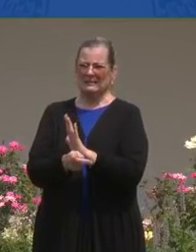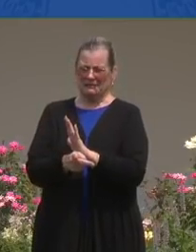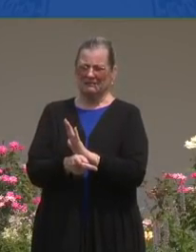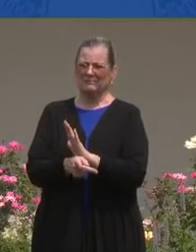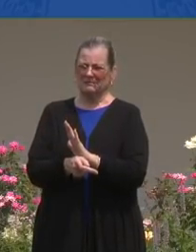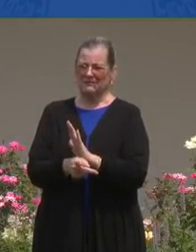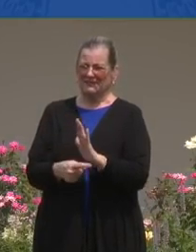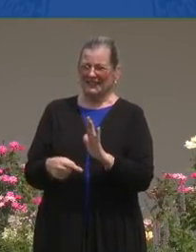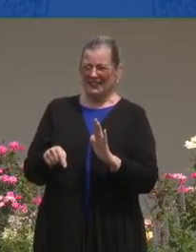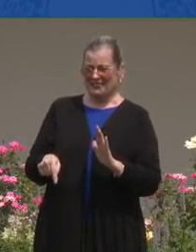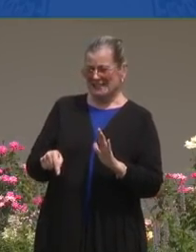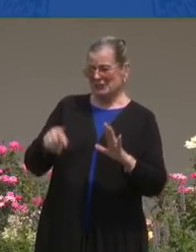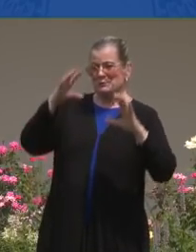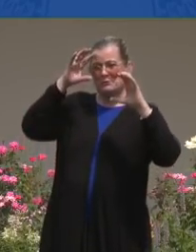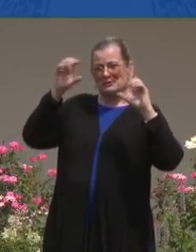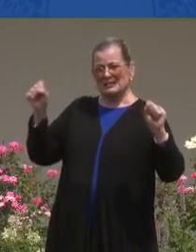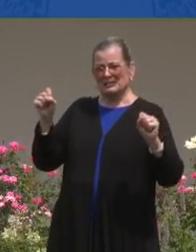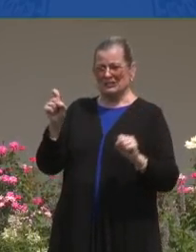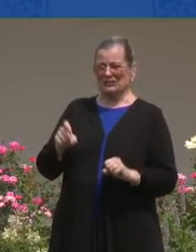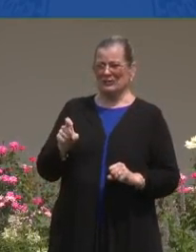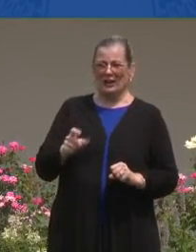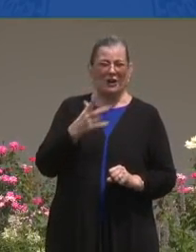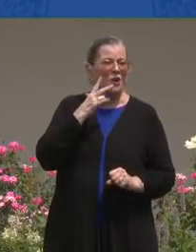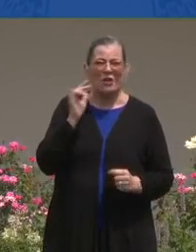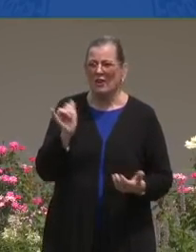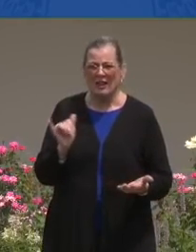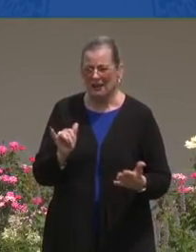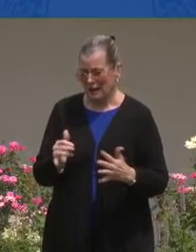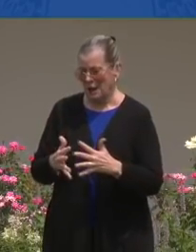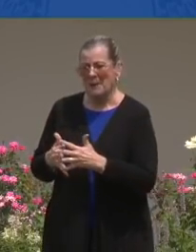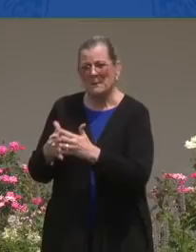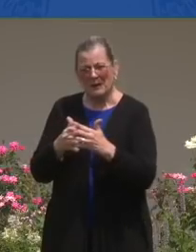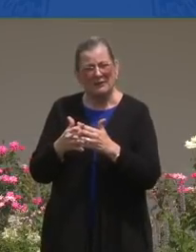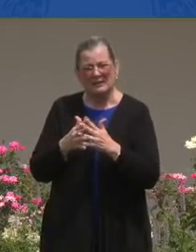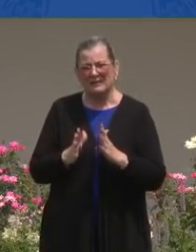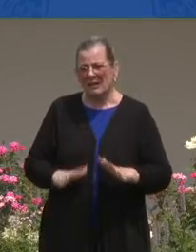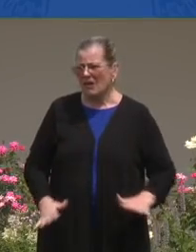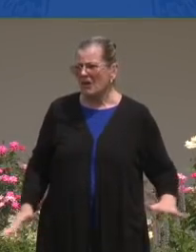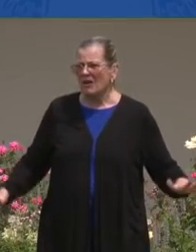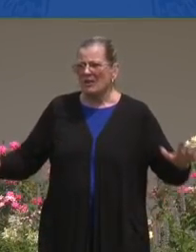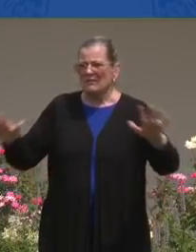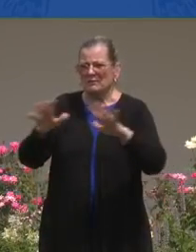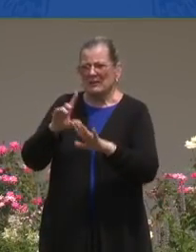appointing people with disabilities to positions across the government. In the American Rescue Plan,